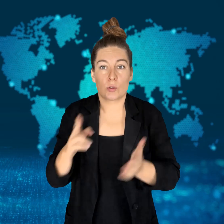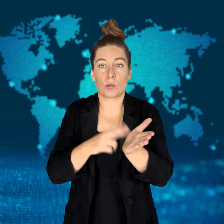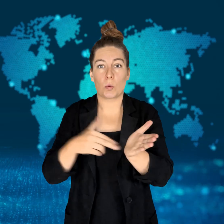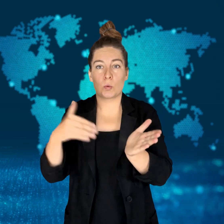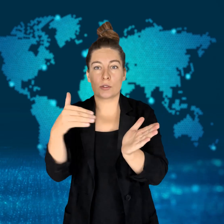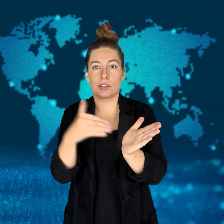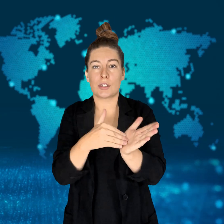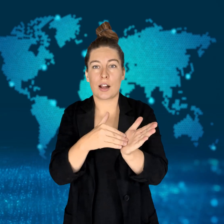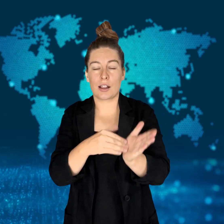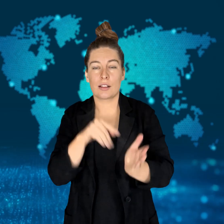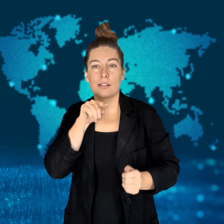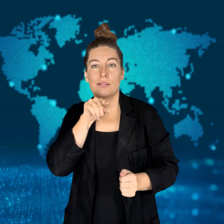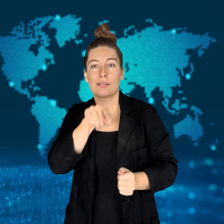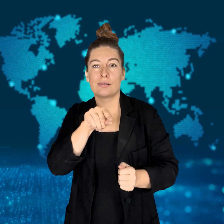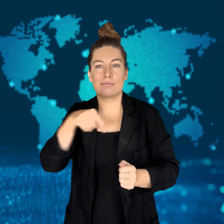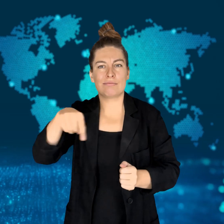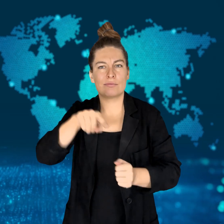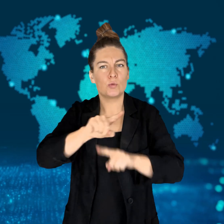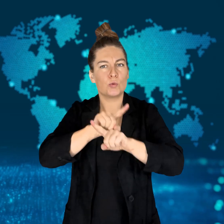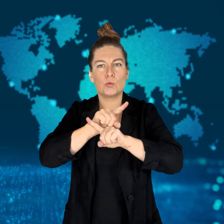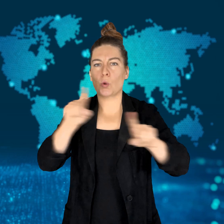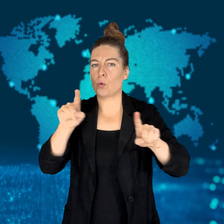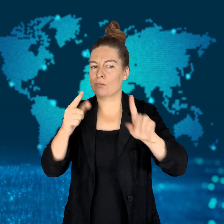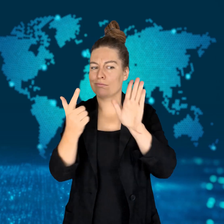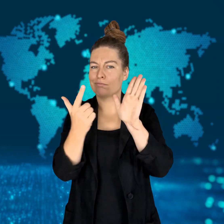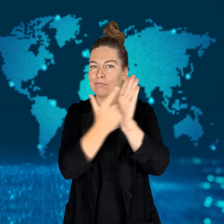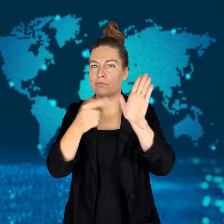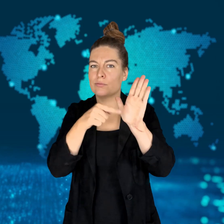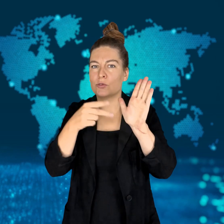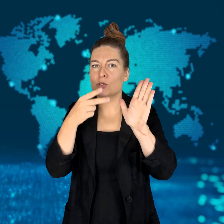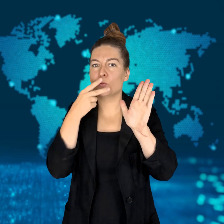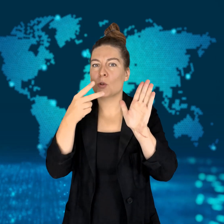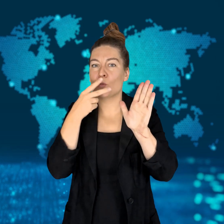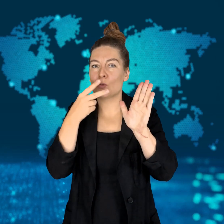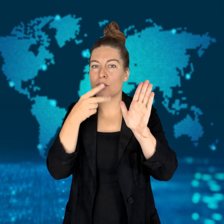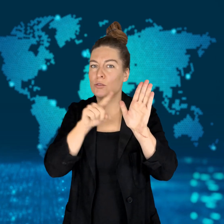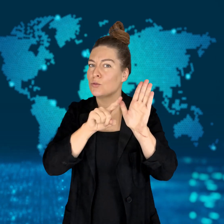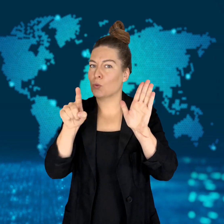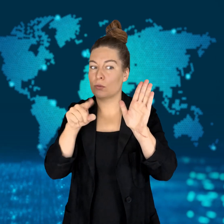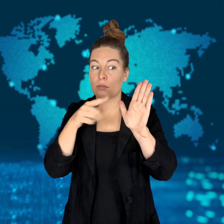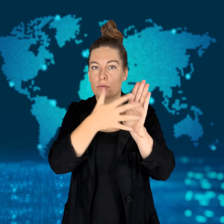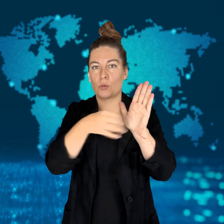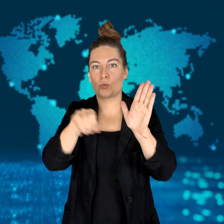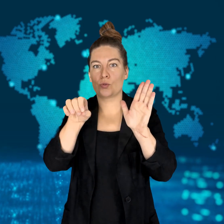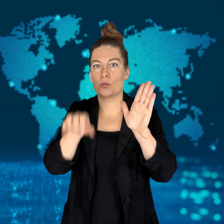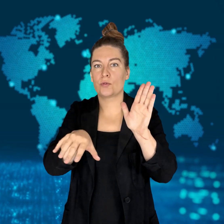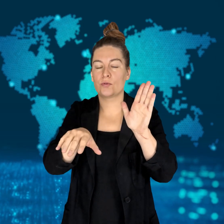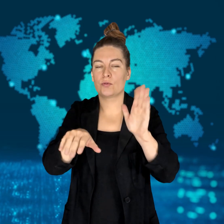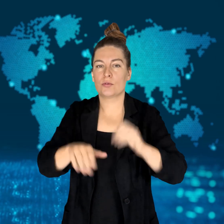Smoking ban reversal